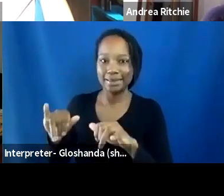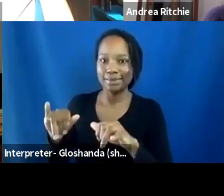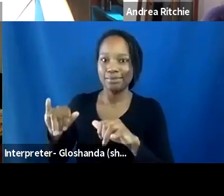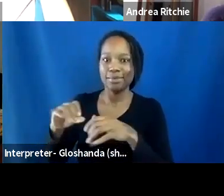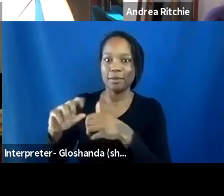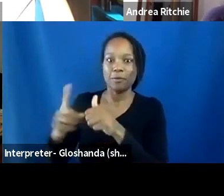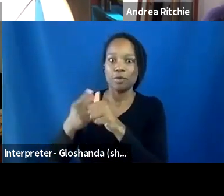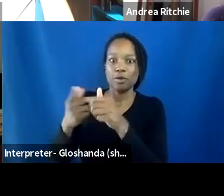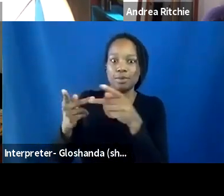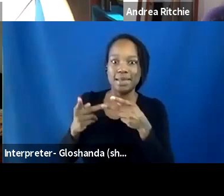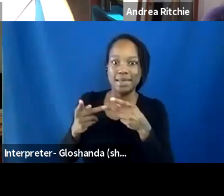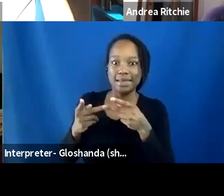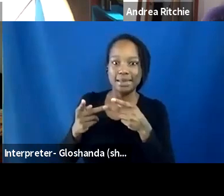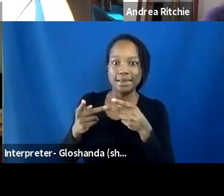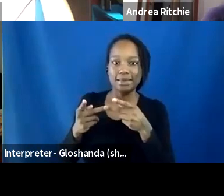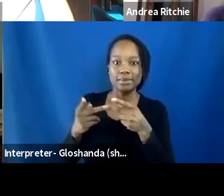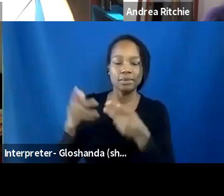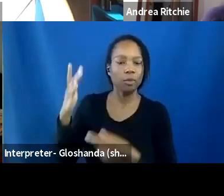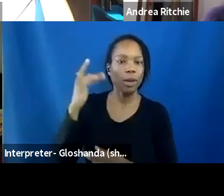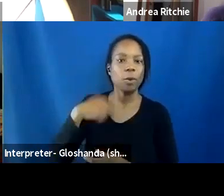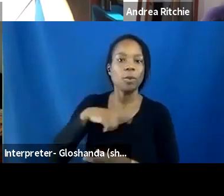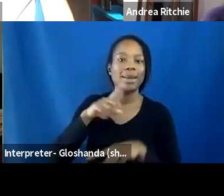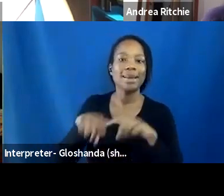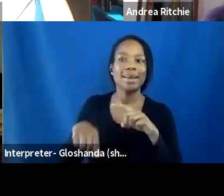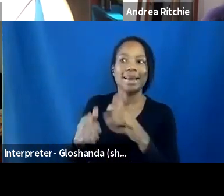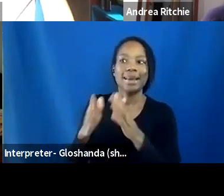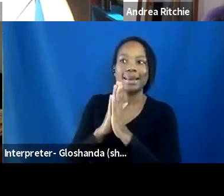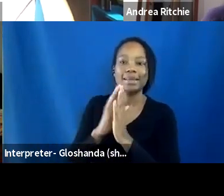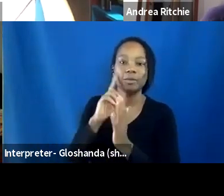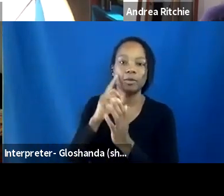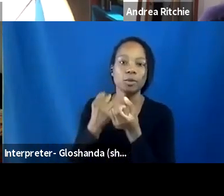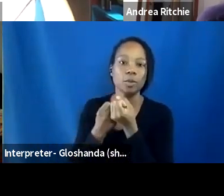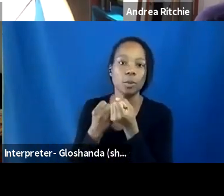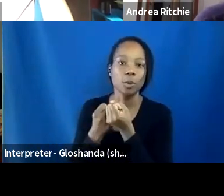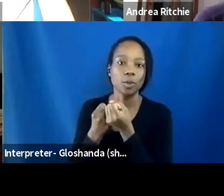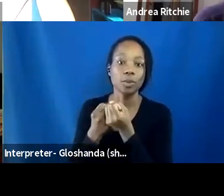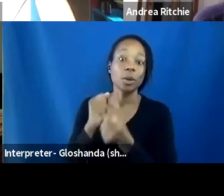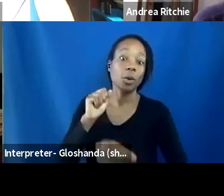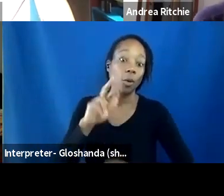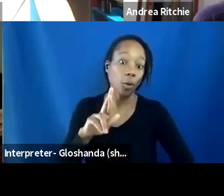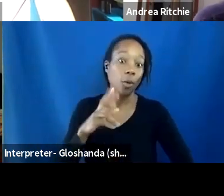or when we do ask for the support we need we are unable to receive that support